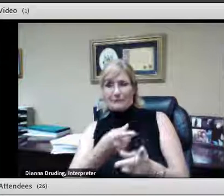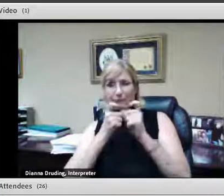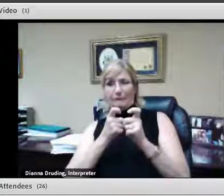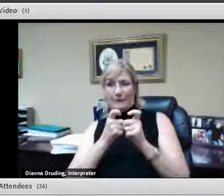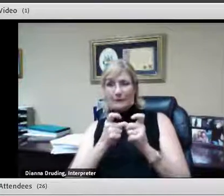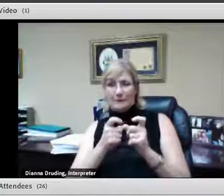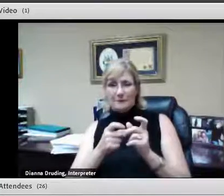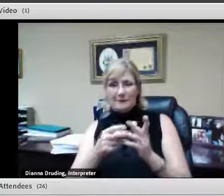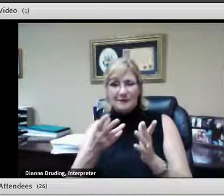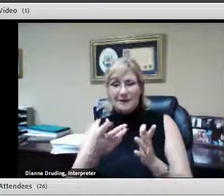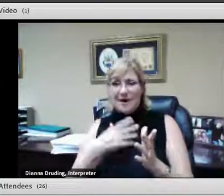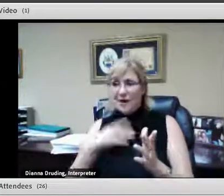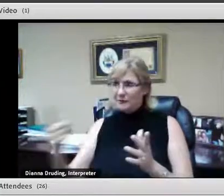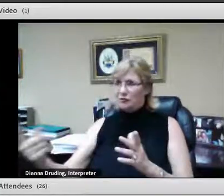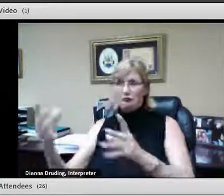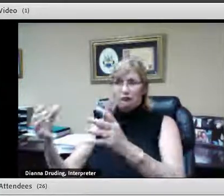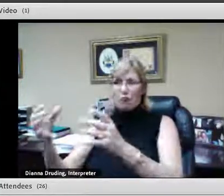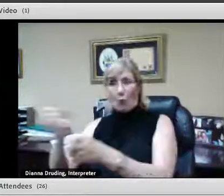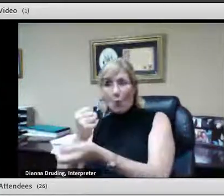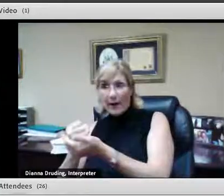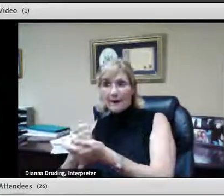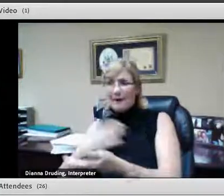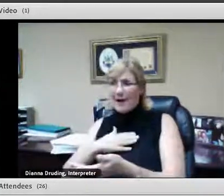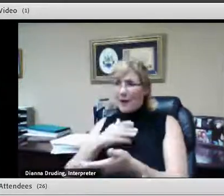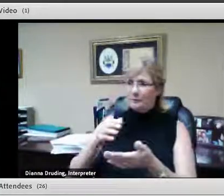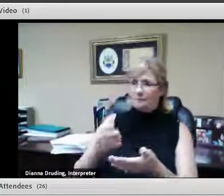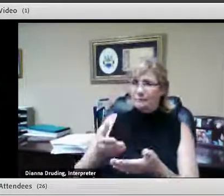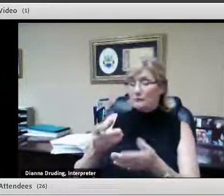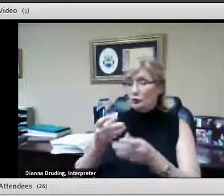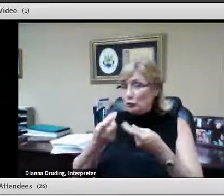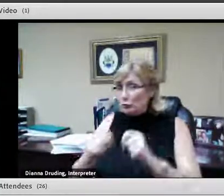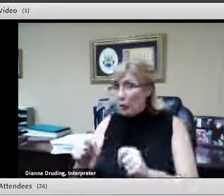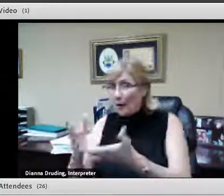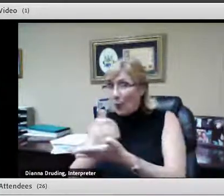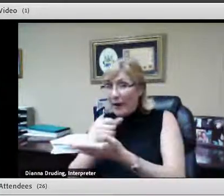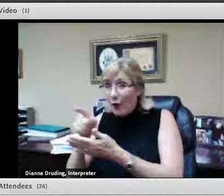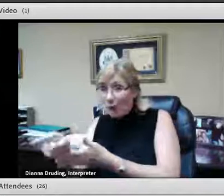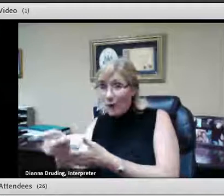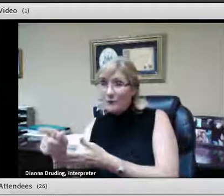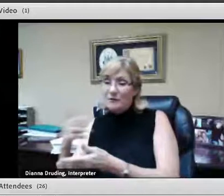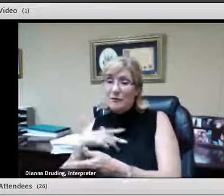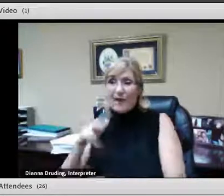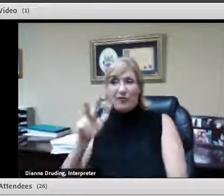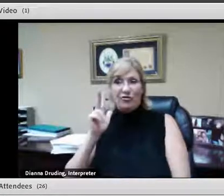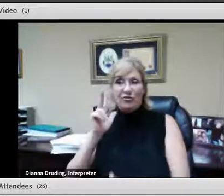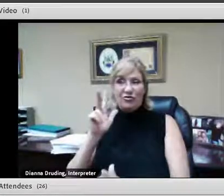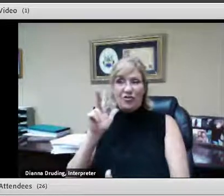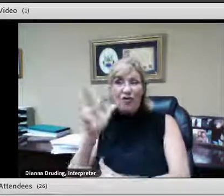and then I would try to go and beat her record, then she'd beat my record. I think we ended at, like, 36 seconds to name all 50 states,